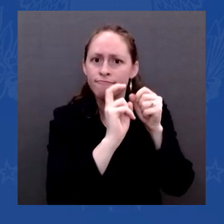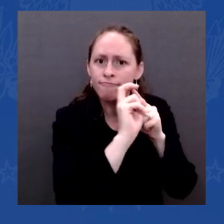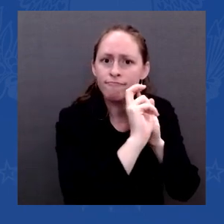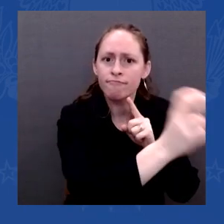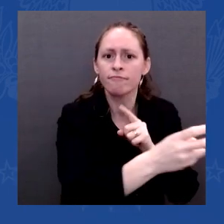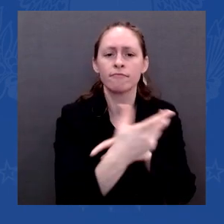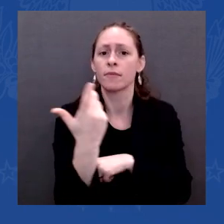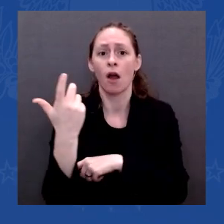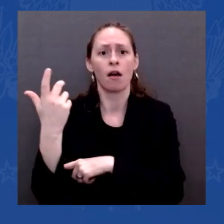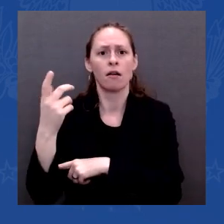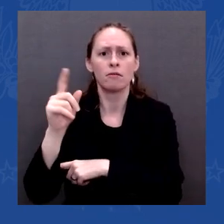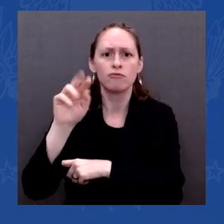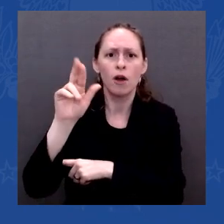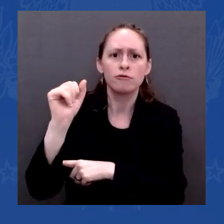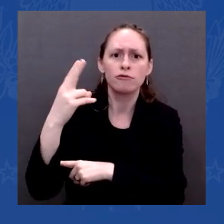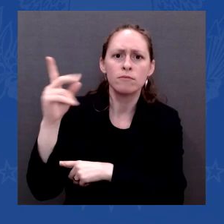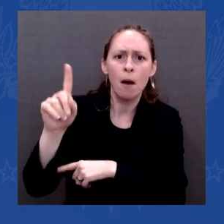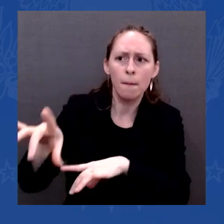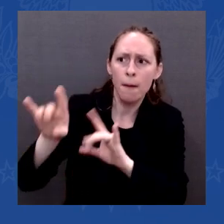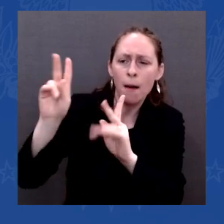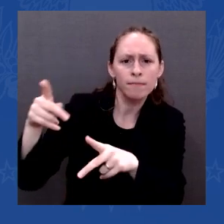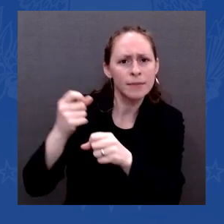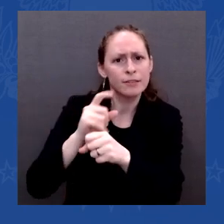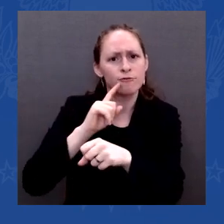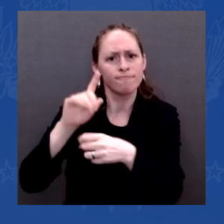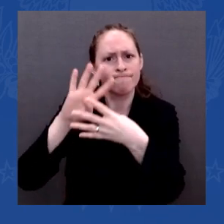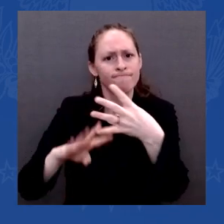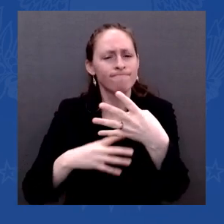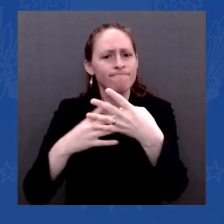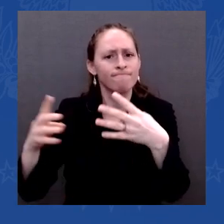These are the bigger questions: “Can I afford -- can I afford to give my family a good life?”